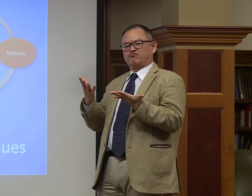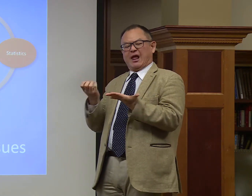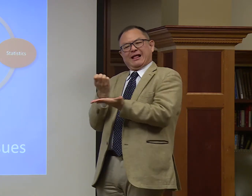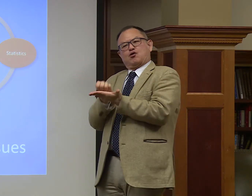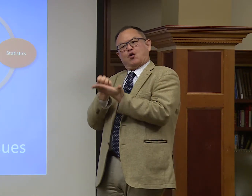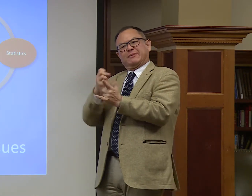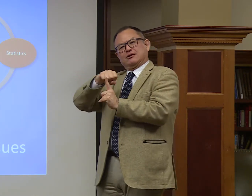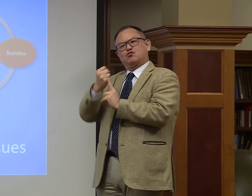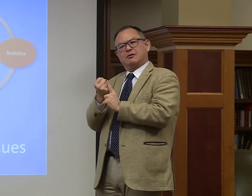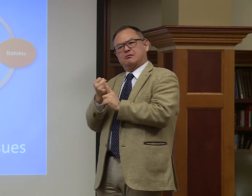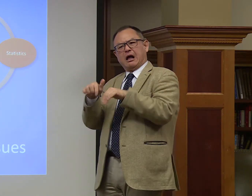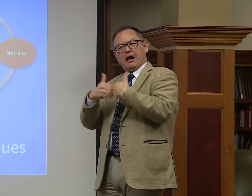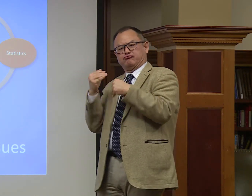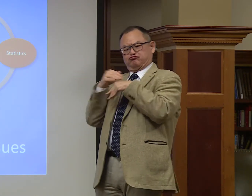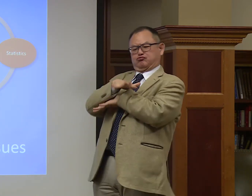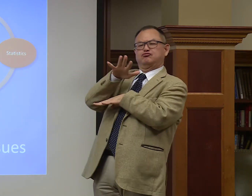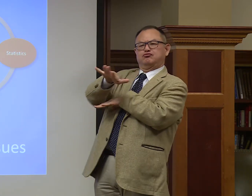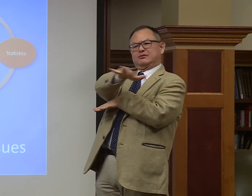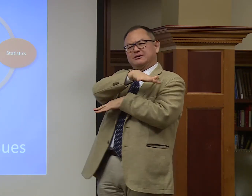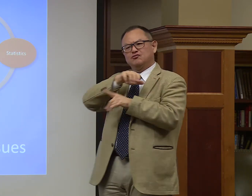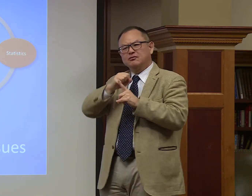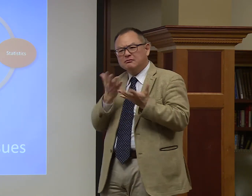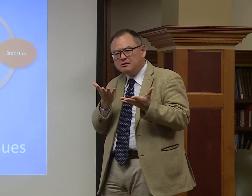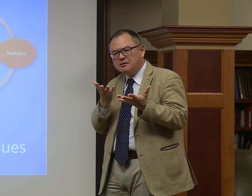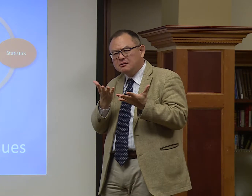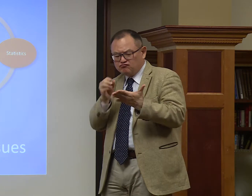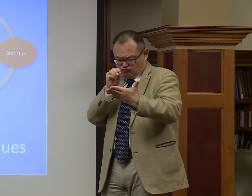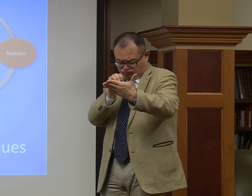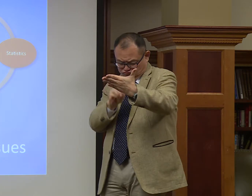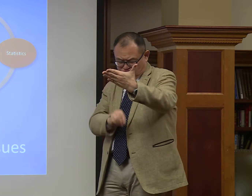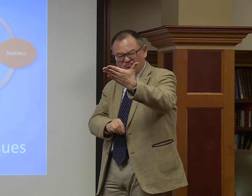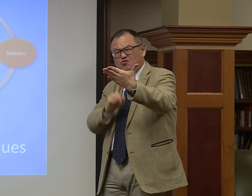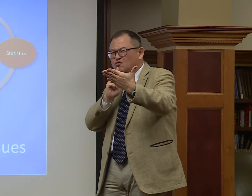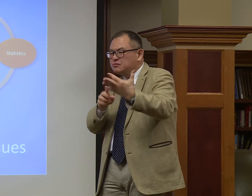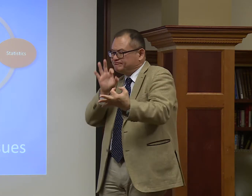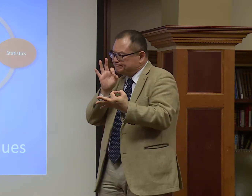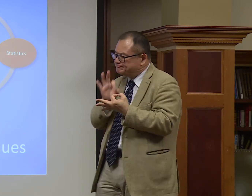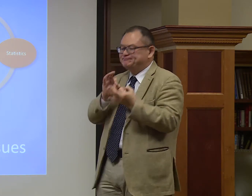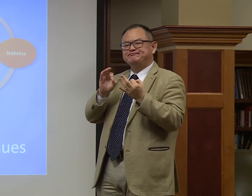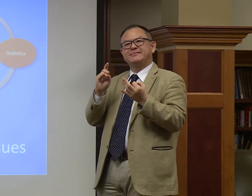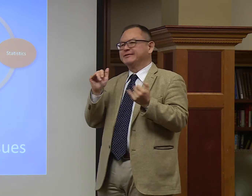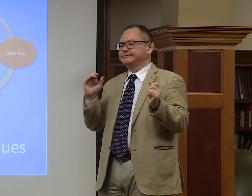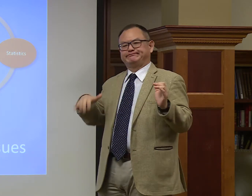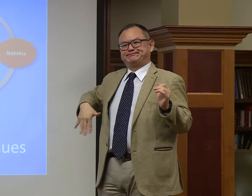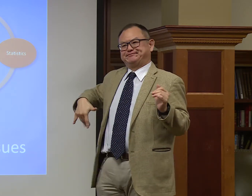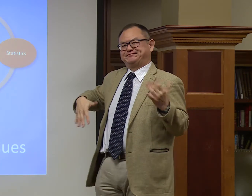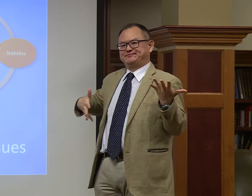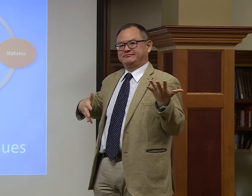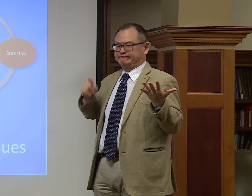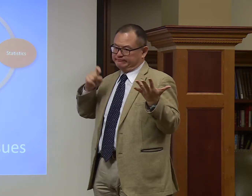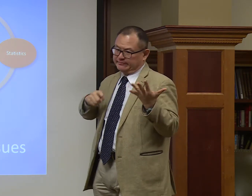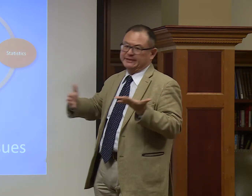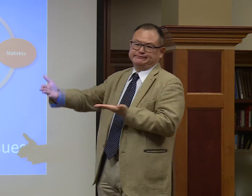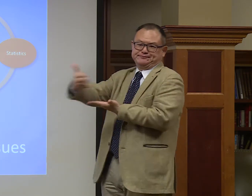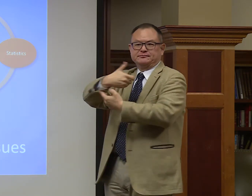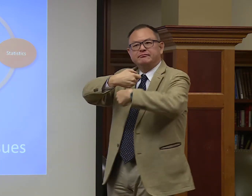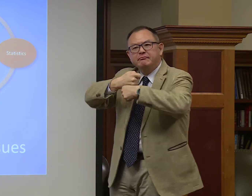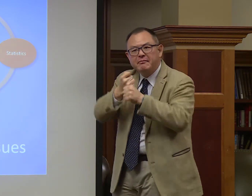I want to see how family and economic situations can influence disabilities and vice-versa,